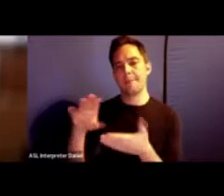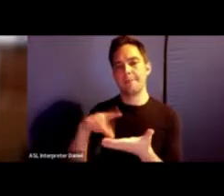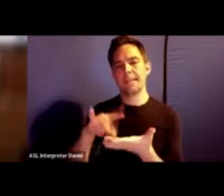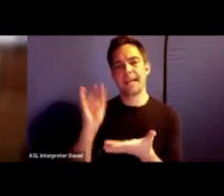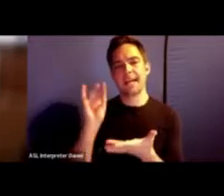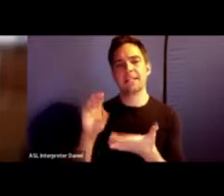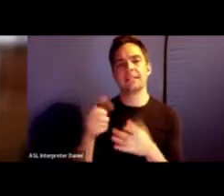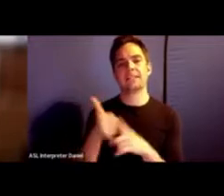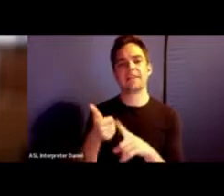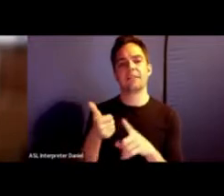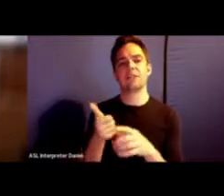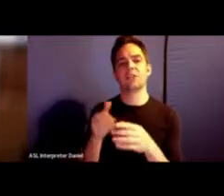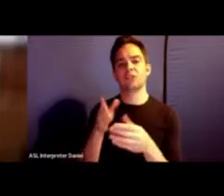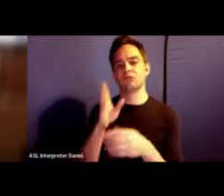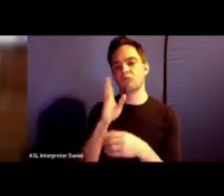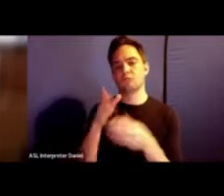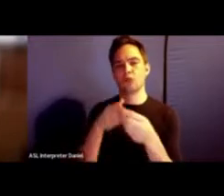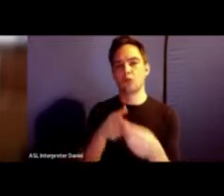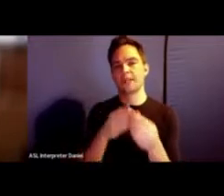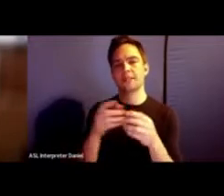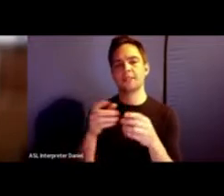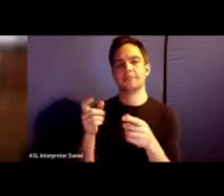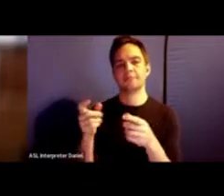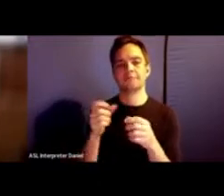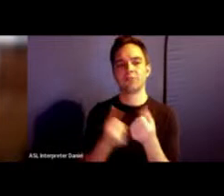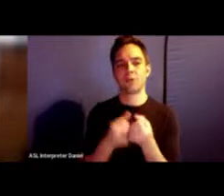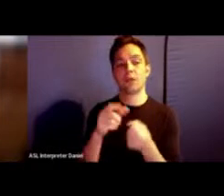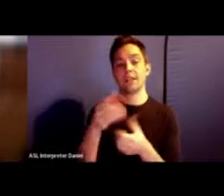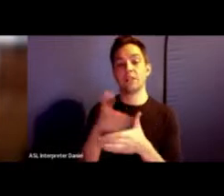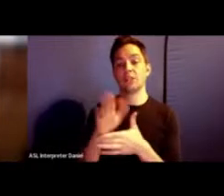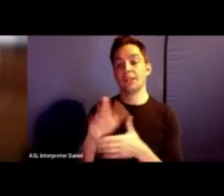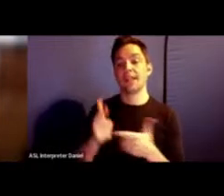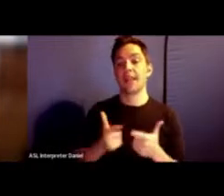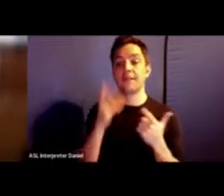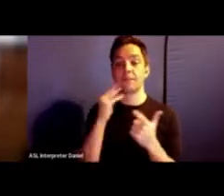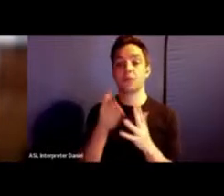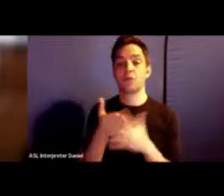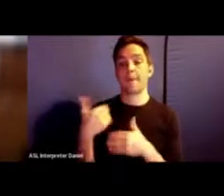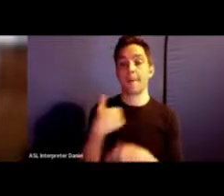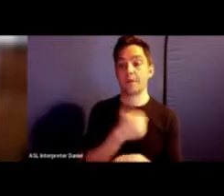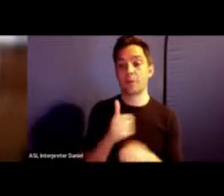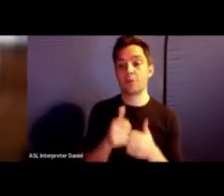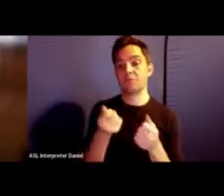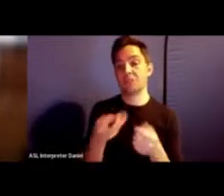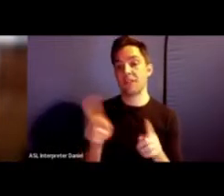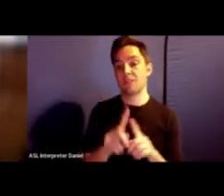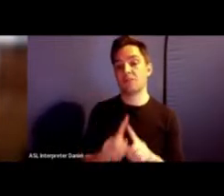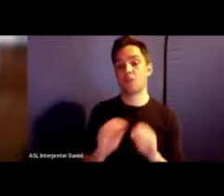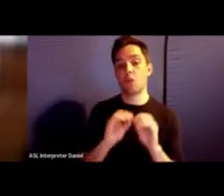supports. He shares his lived experience through membership with several organizations, including a project enhancing self direction in Ohio, with Self Advocates Becoming